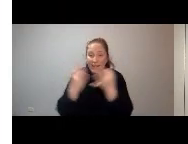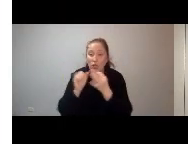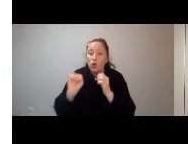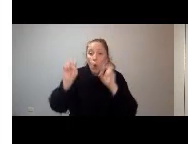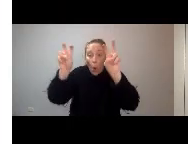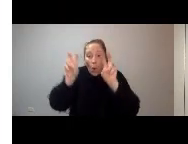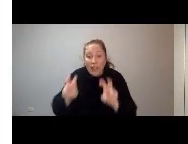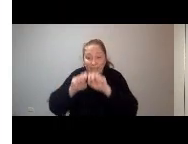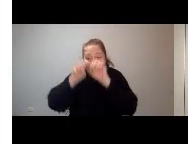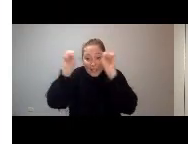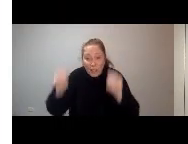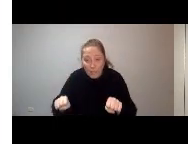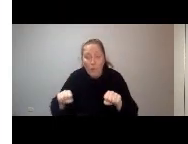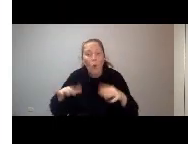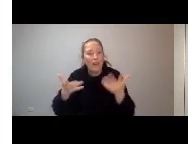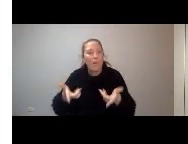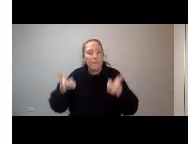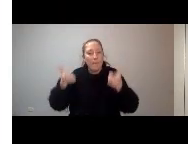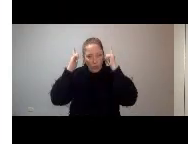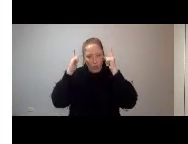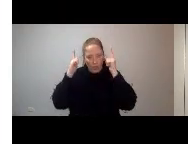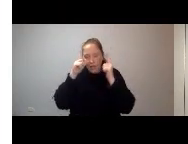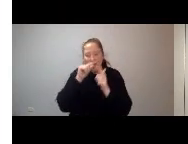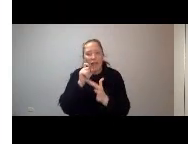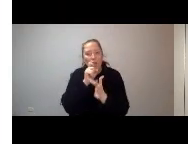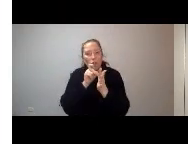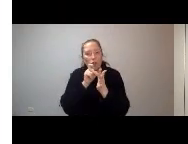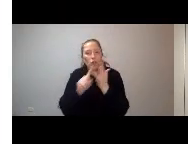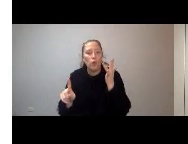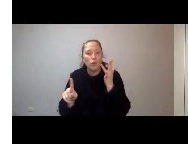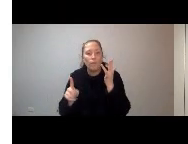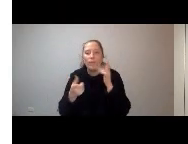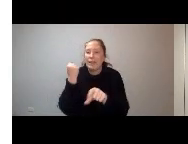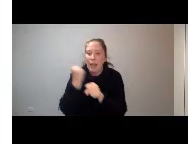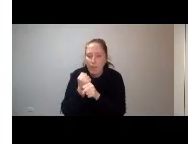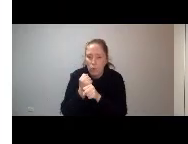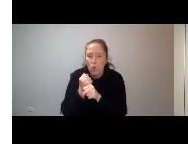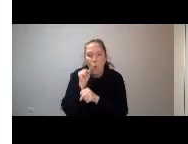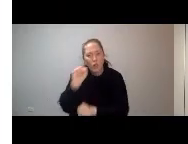and by frontline managers in terms of what should you see, what would you expect to see